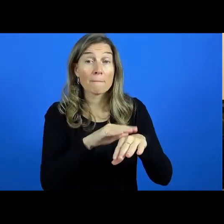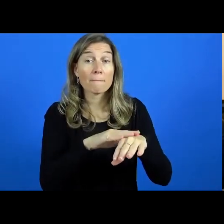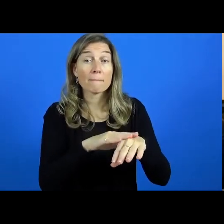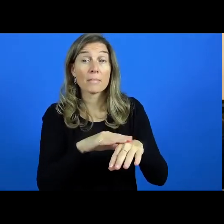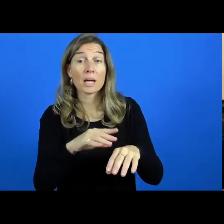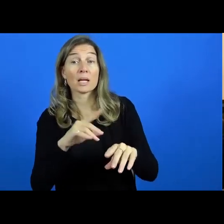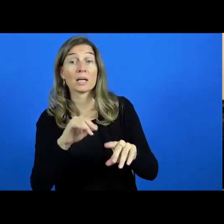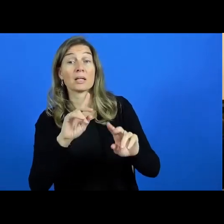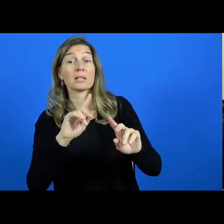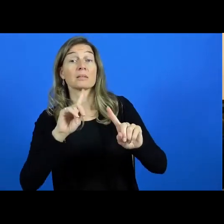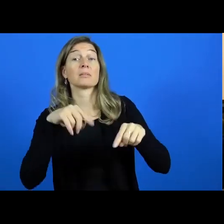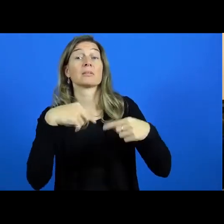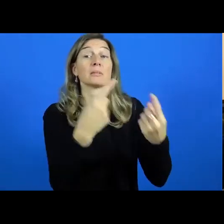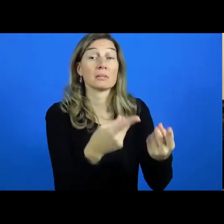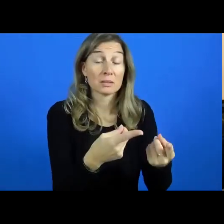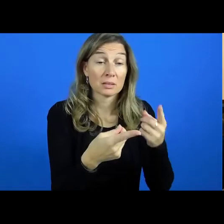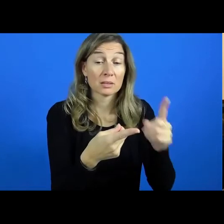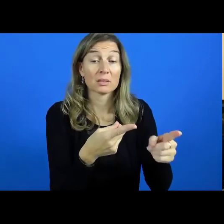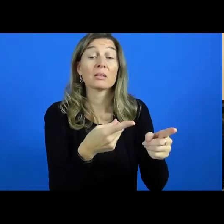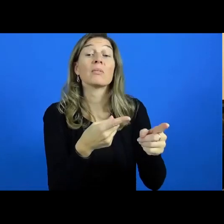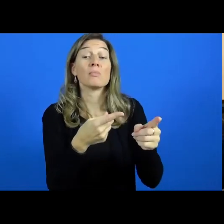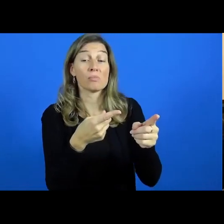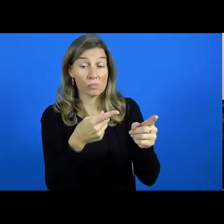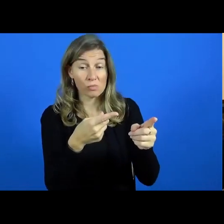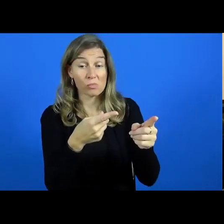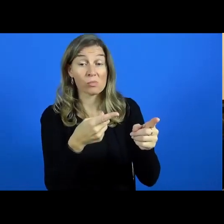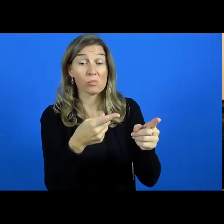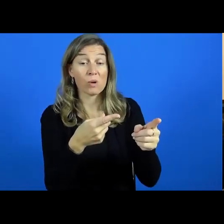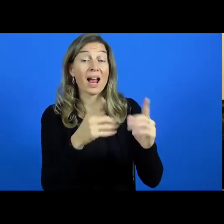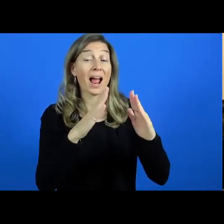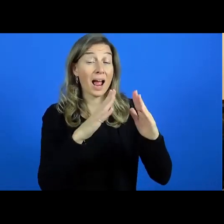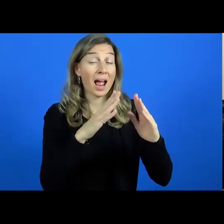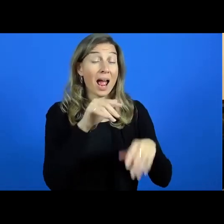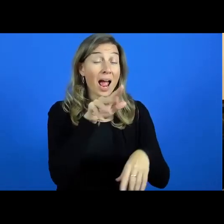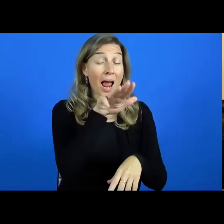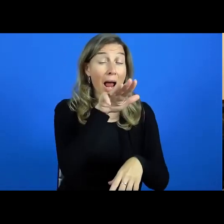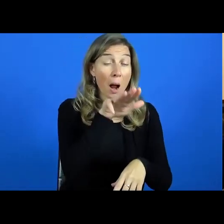And the Ombudsman decision was announced in July 2020.